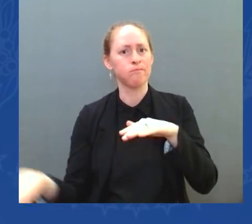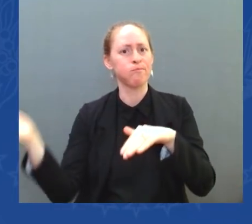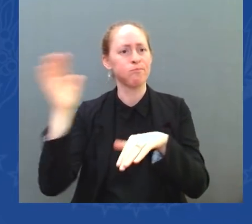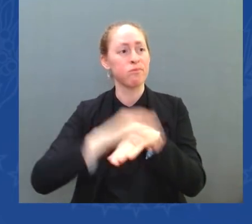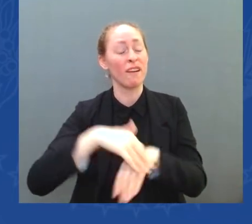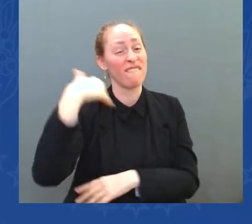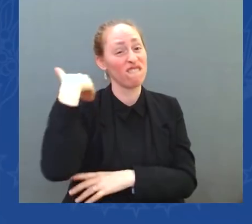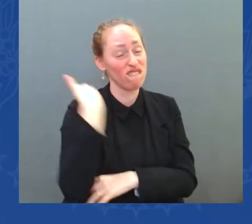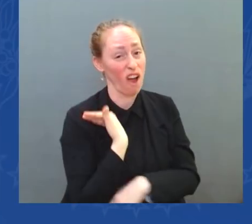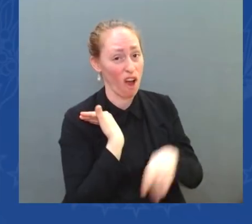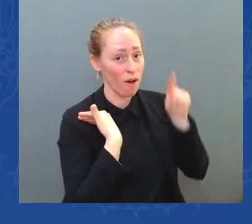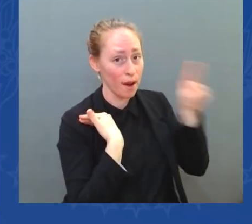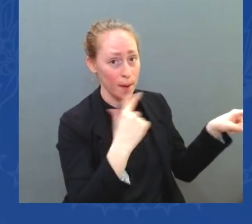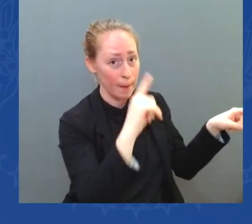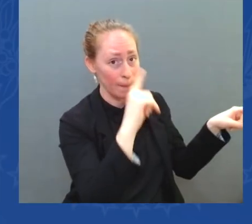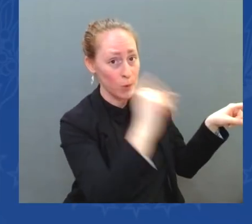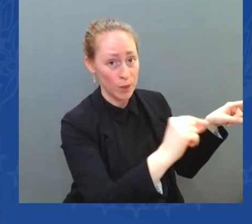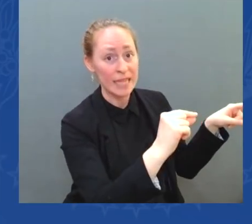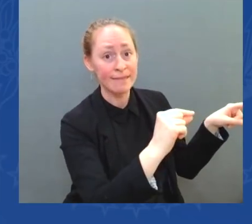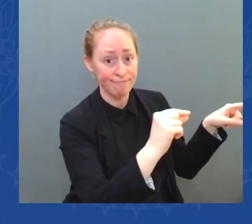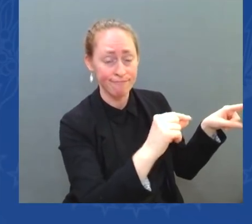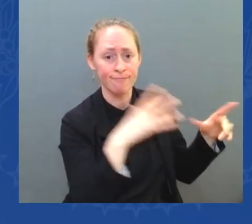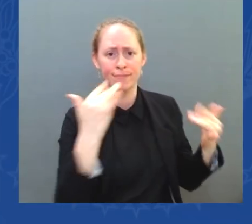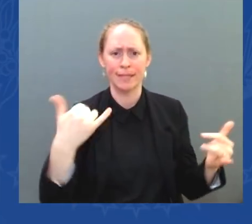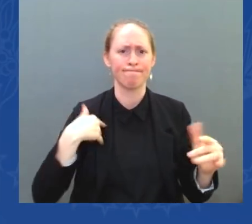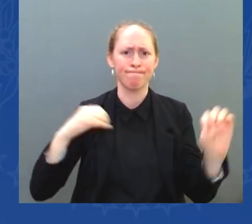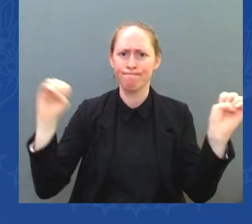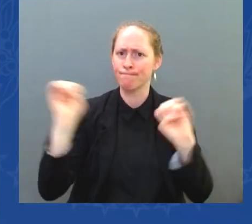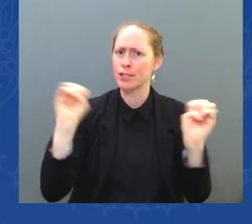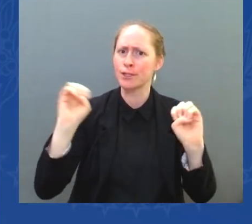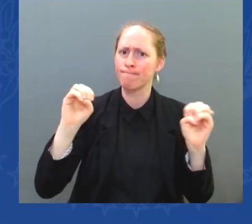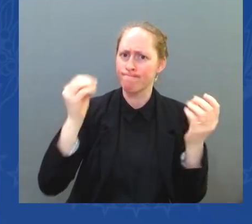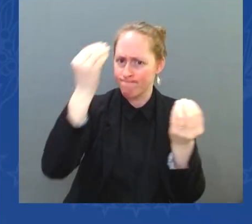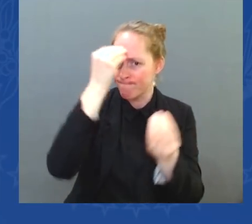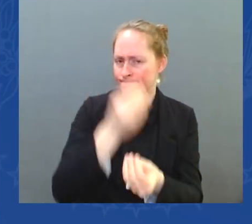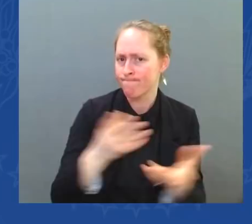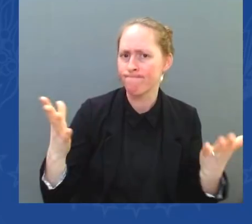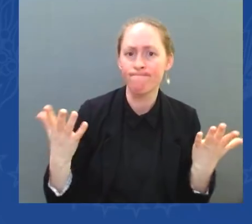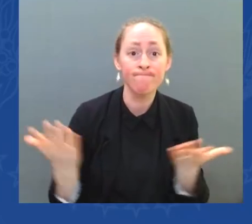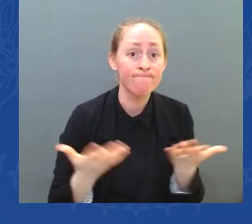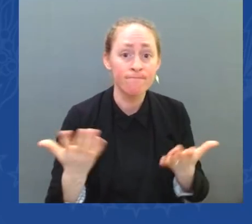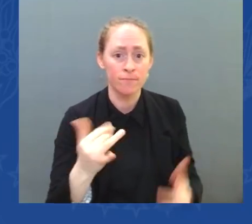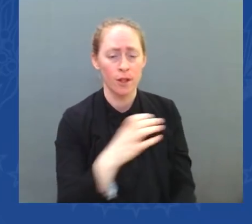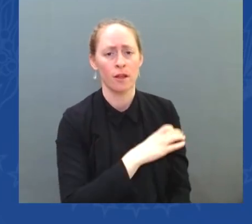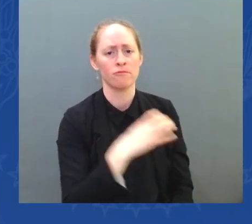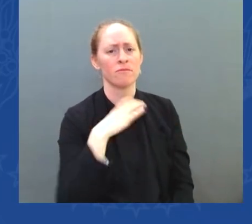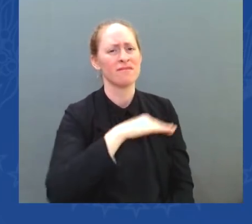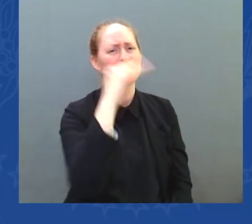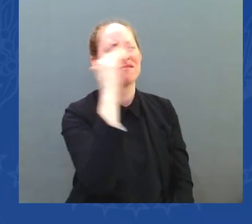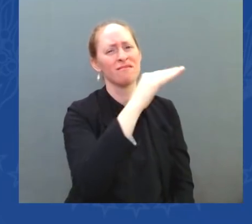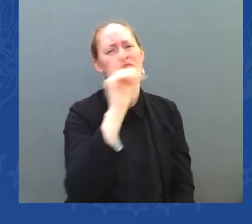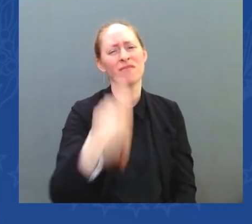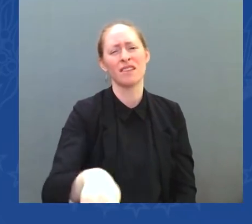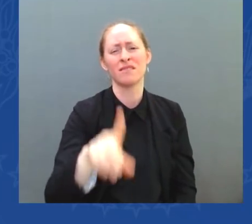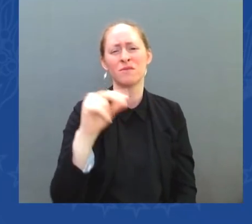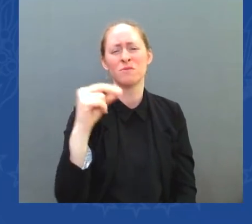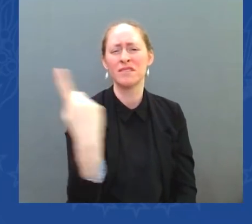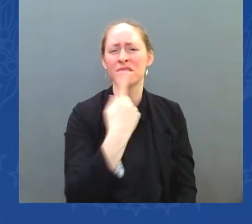to lower the cost of families' utility bills, prescription drug bills, and more, while lowering the deficit to reduce inflationary pressures. And that's what we've done --